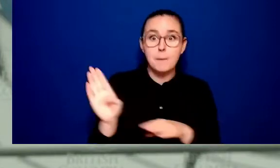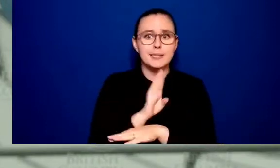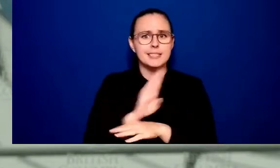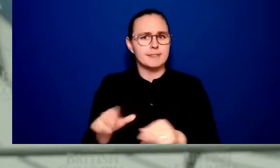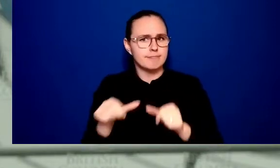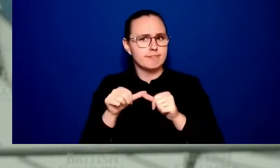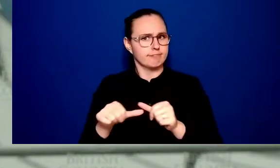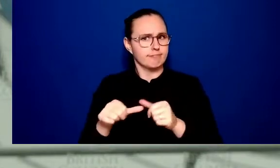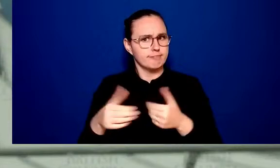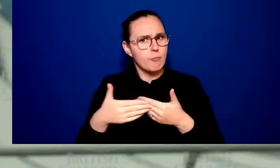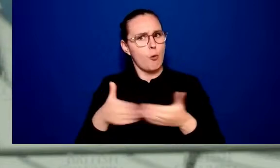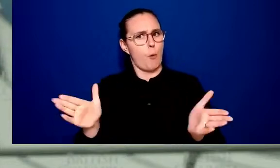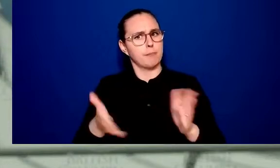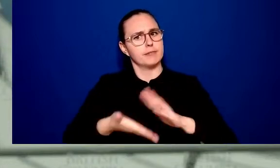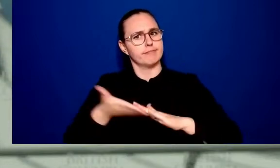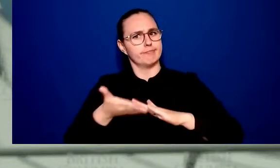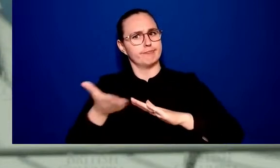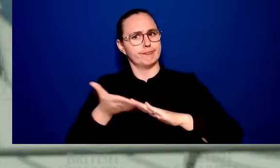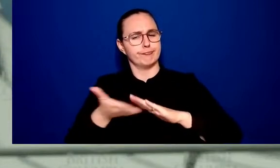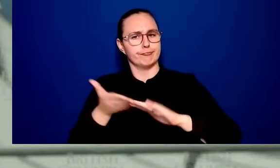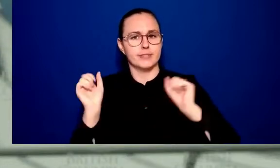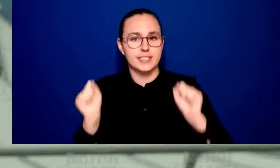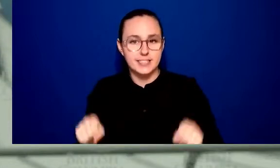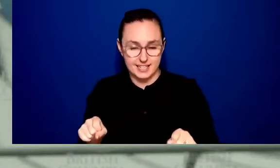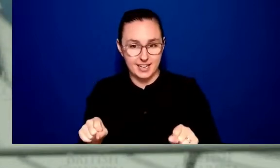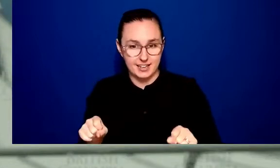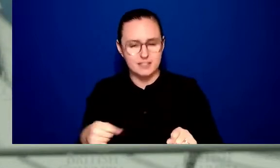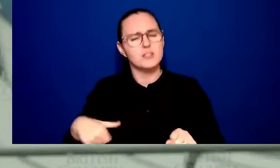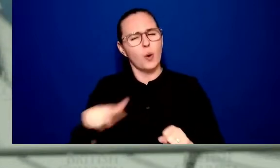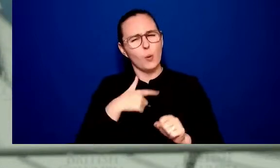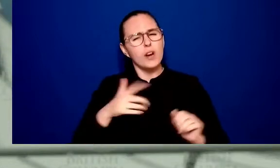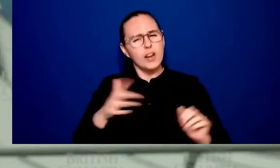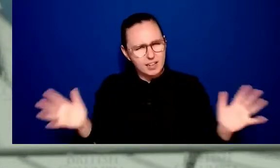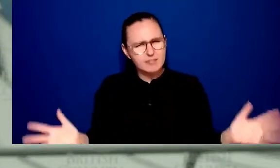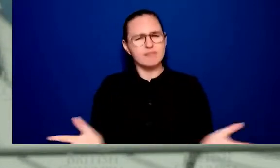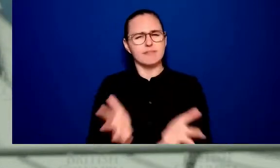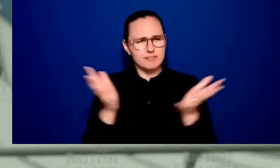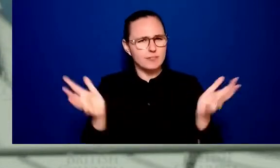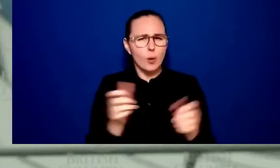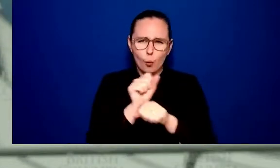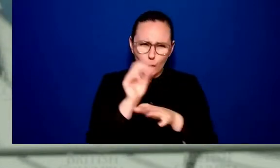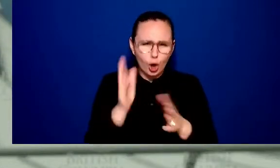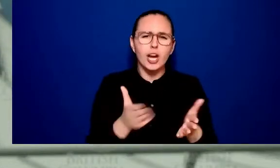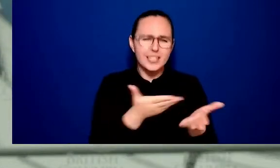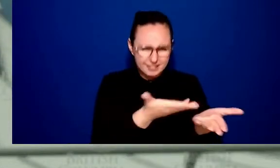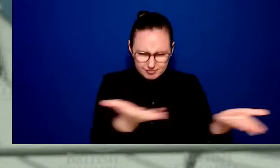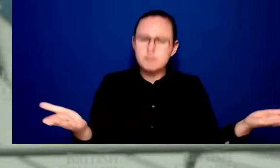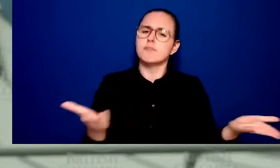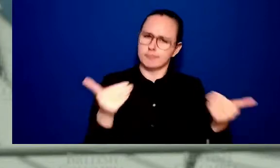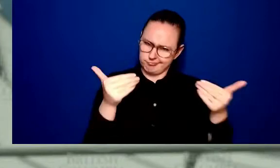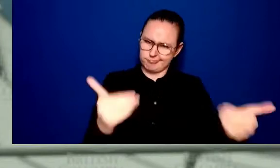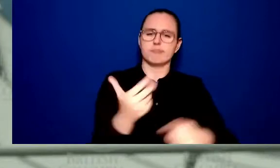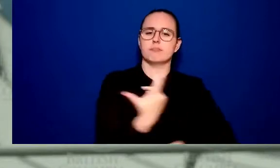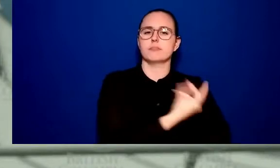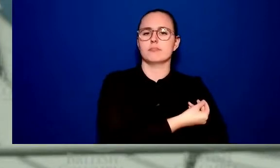So I encourage everyone to take this important step as well.